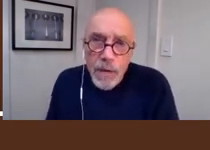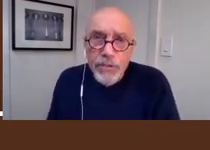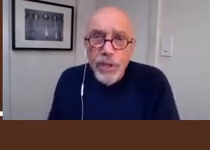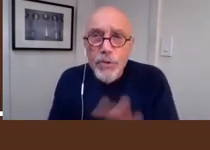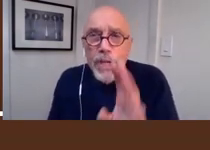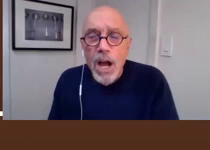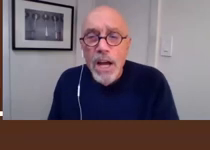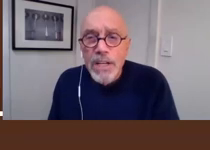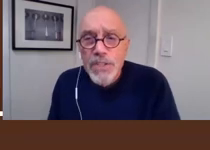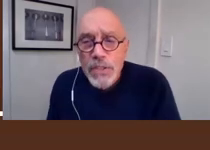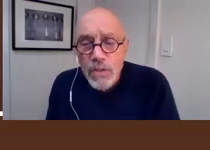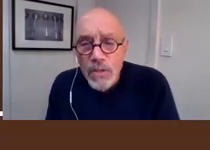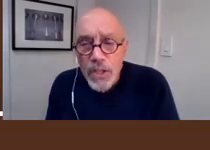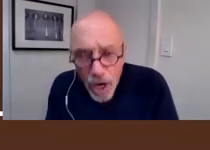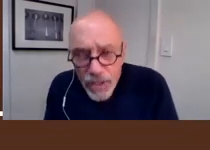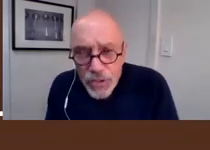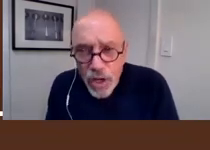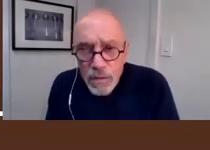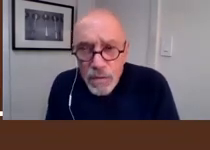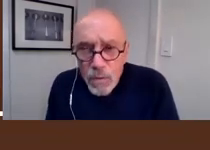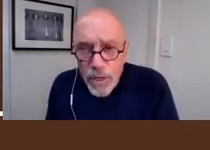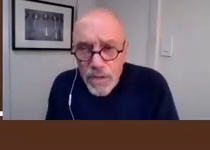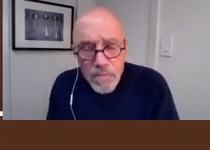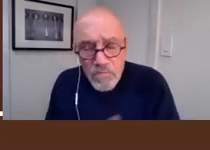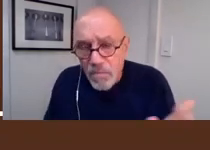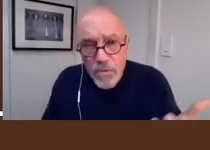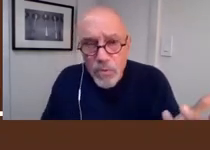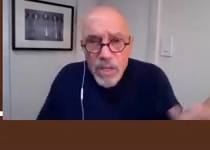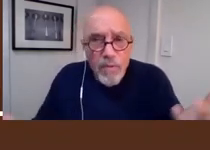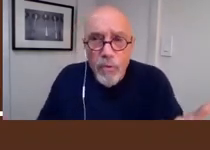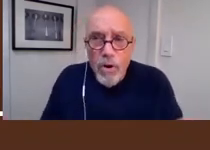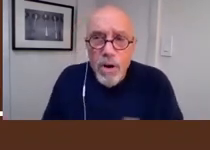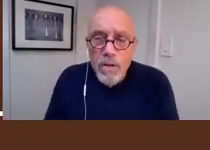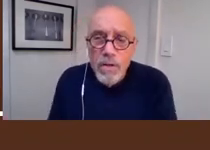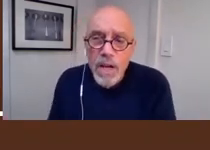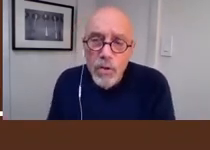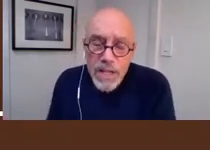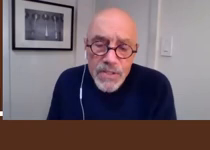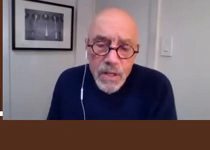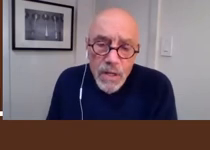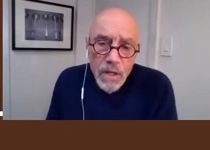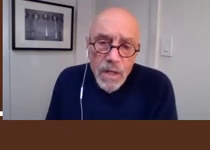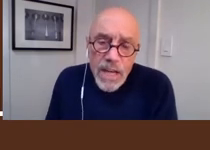But I would tell you that Onyx in Arkansas with three or four outlets